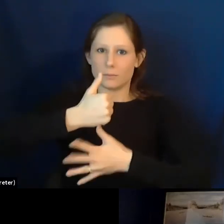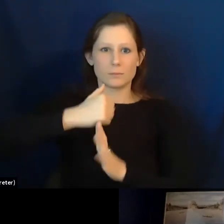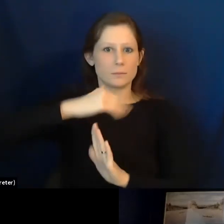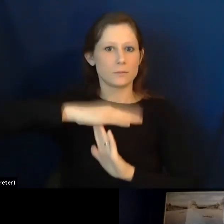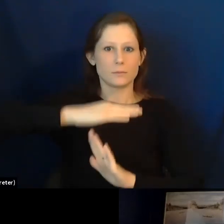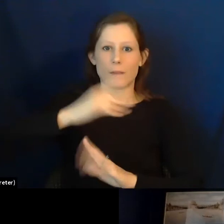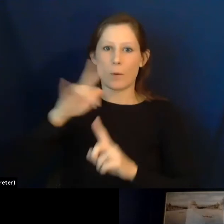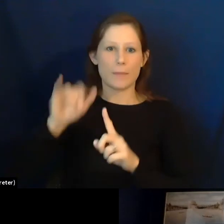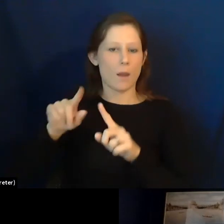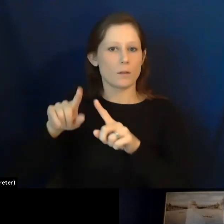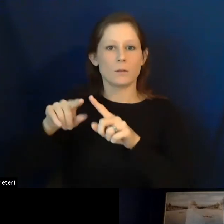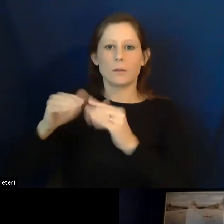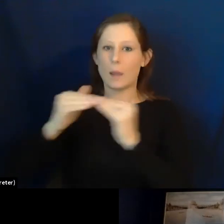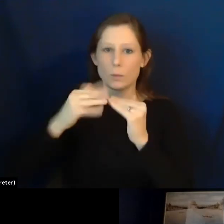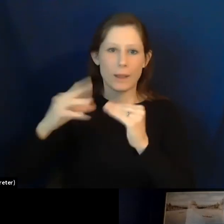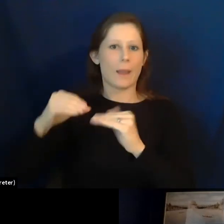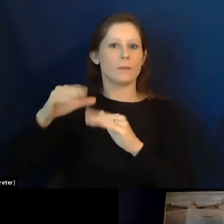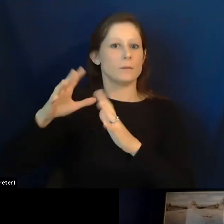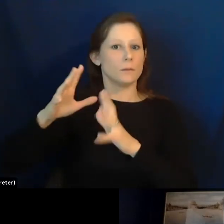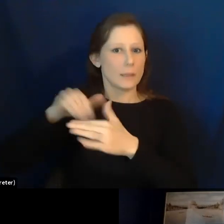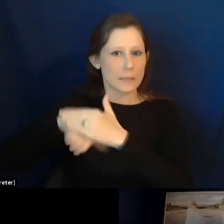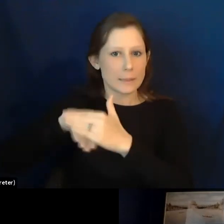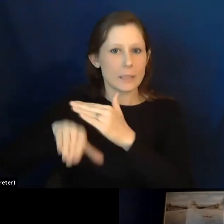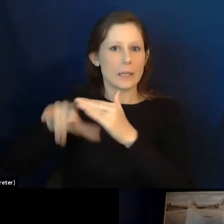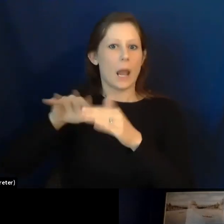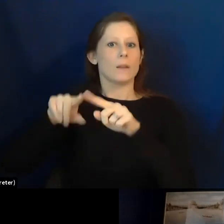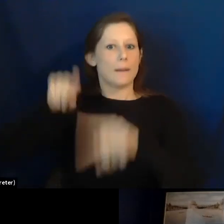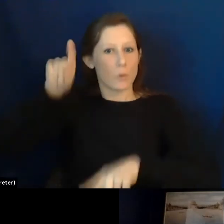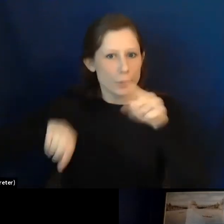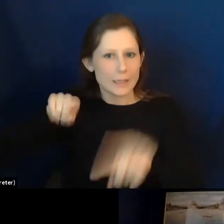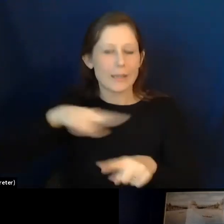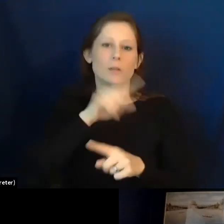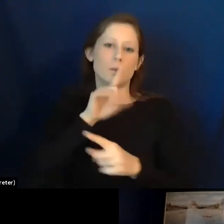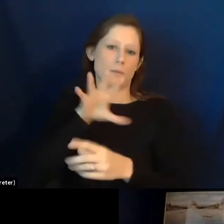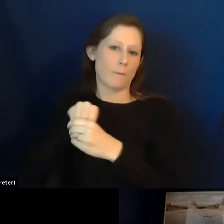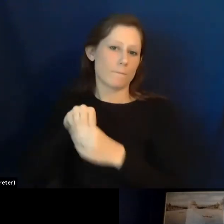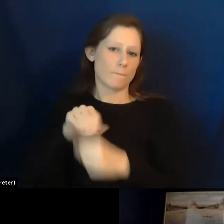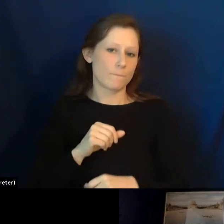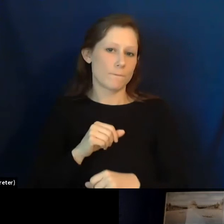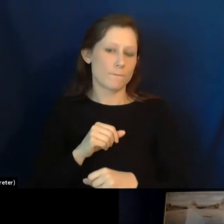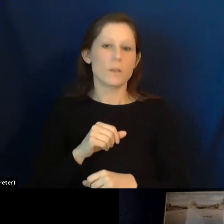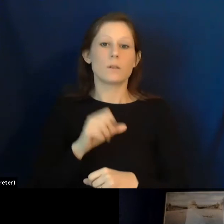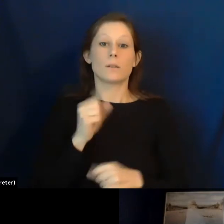accessibility. So she's going to share a little bit more about what the Festival has been up to of late. Tori.